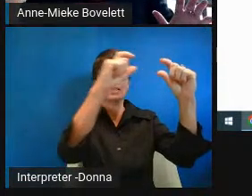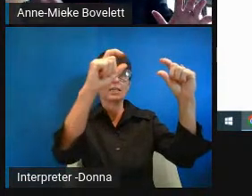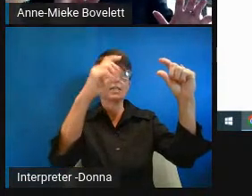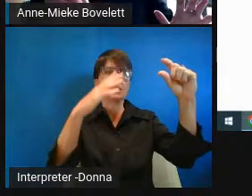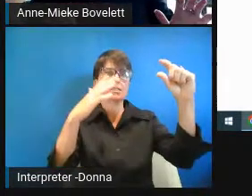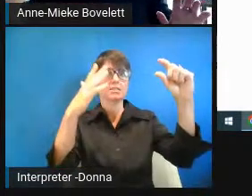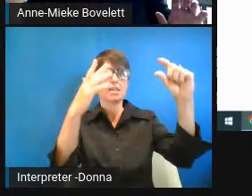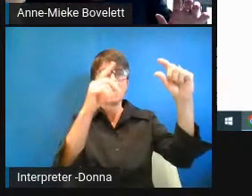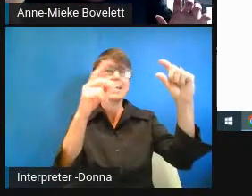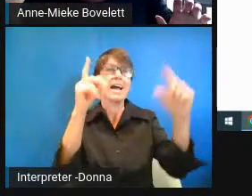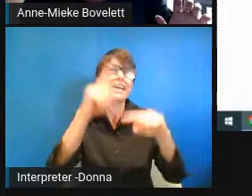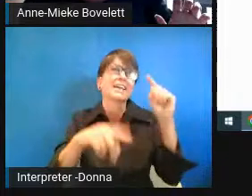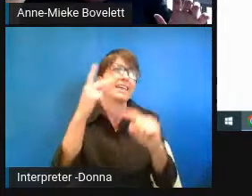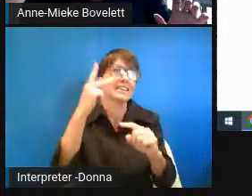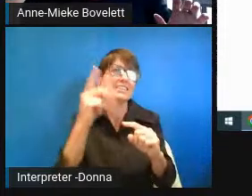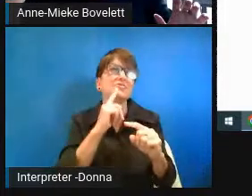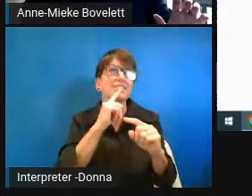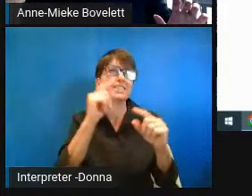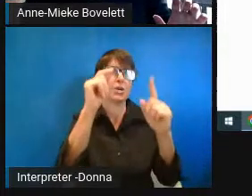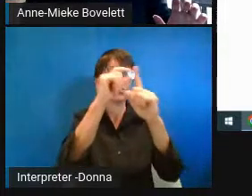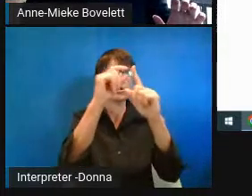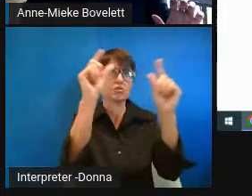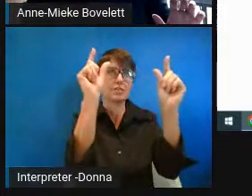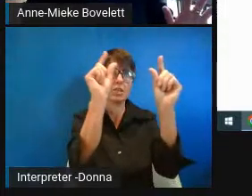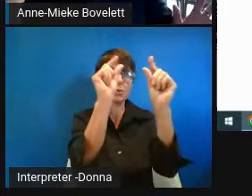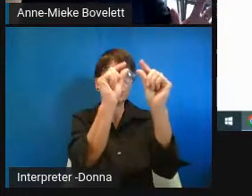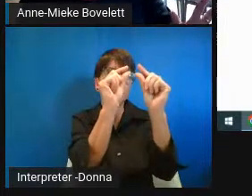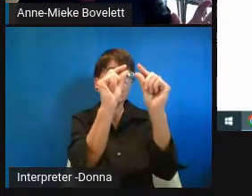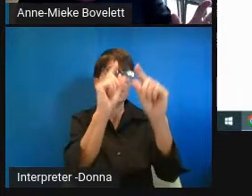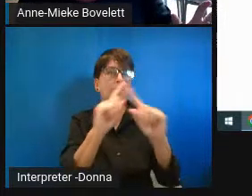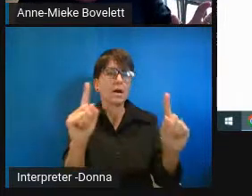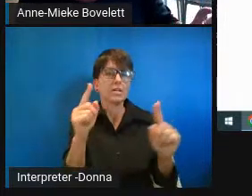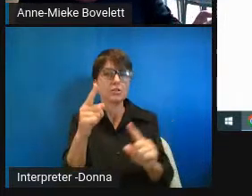could get in the top menu of this website where it has groceries and clothing.